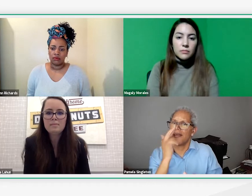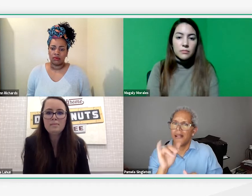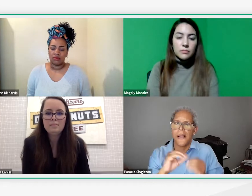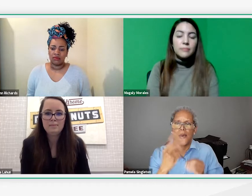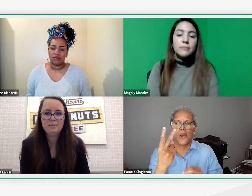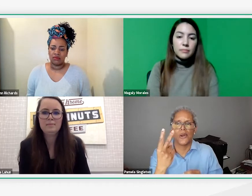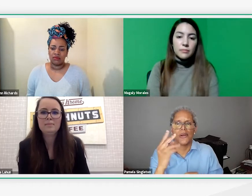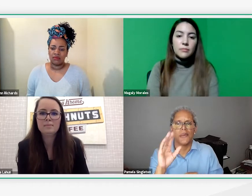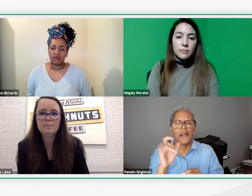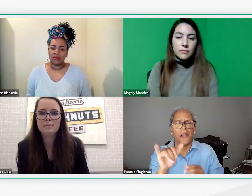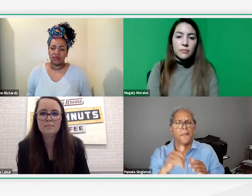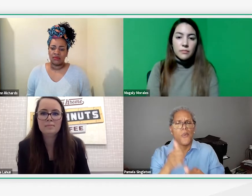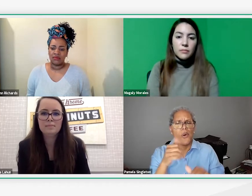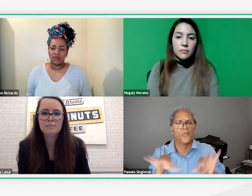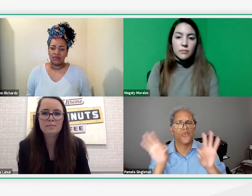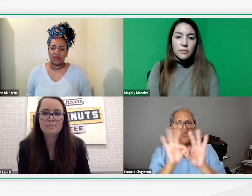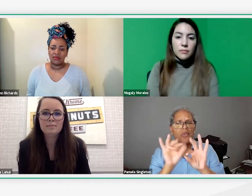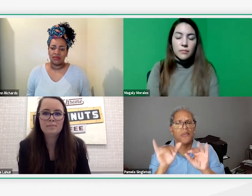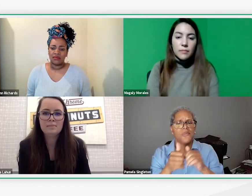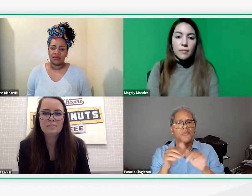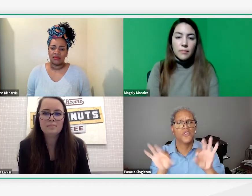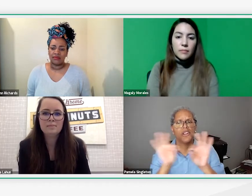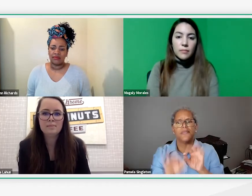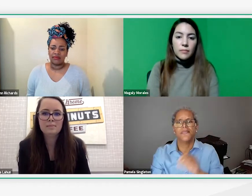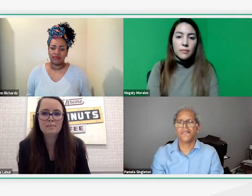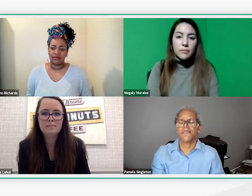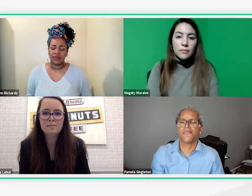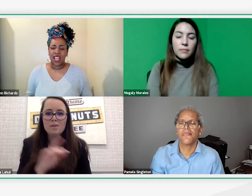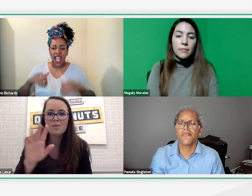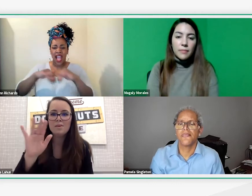A lot of people don't realize that that box #2 is really, really important.